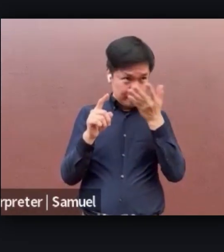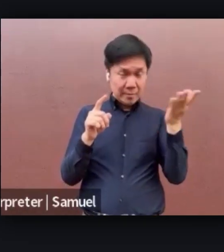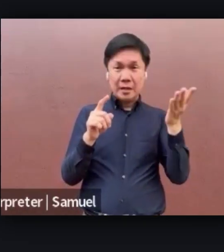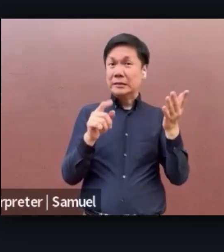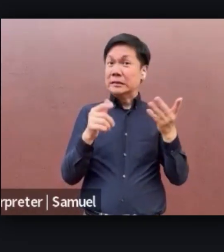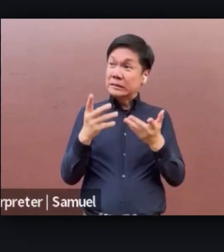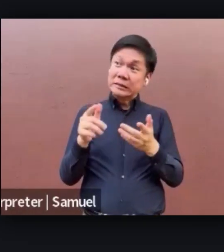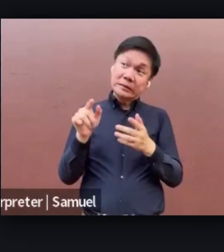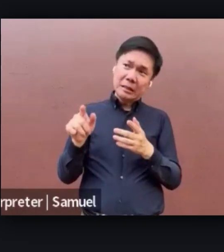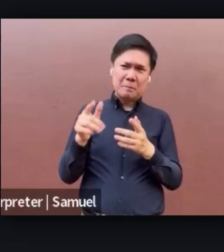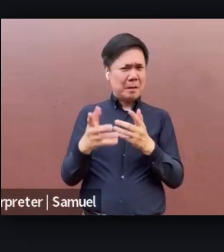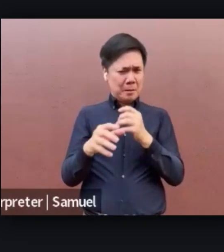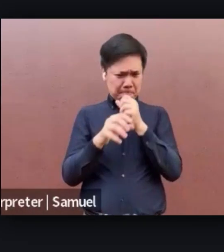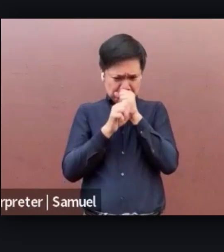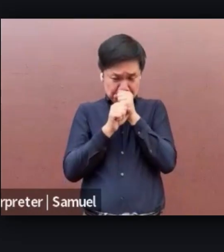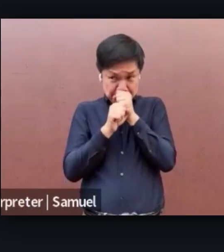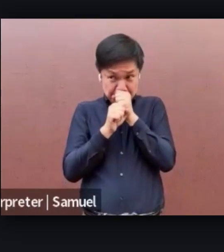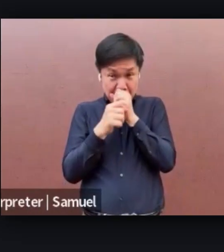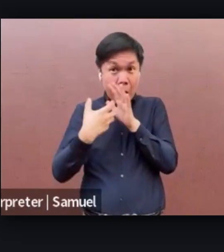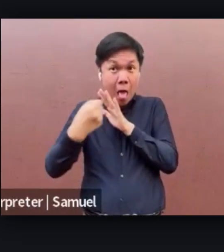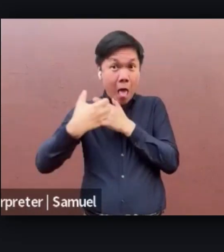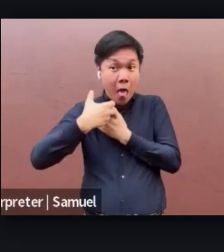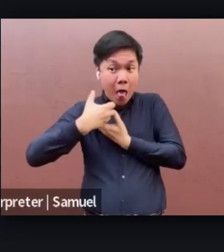are certain conversations that are to stay private.